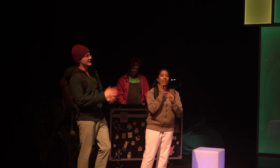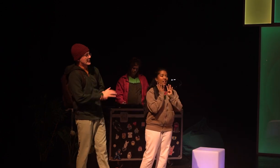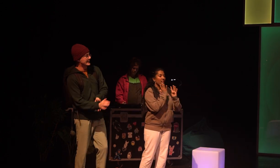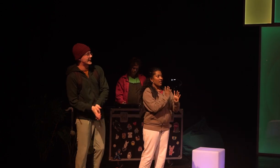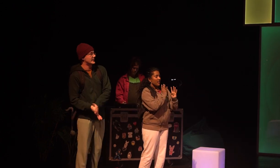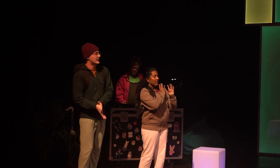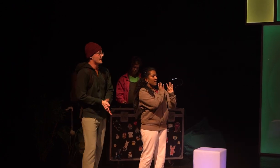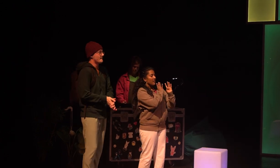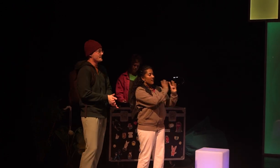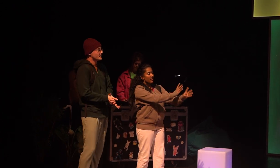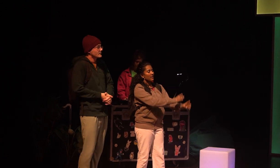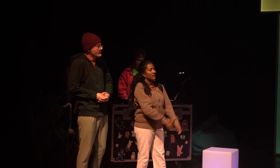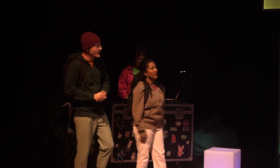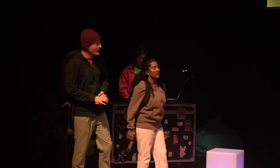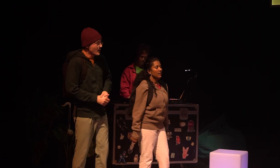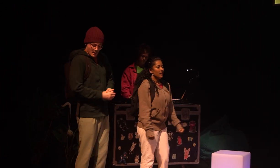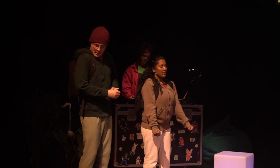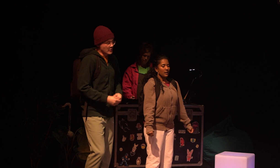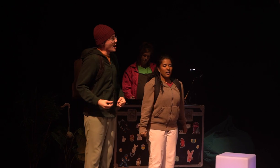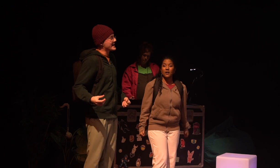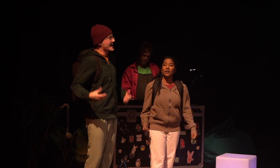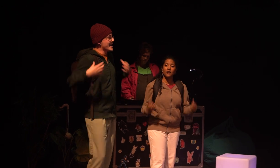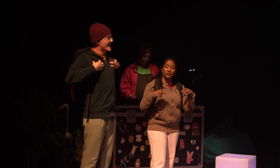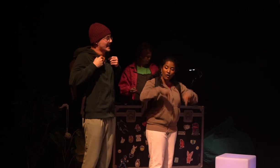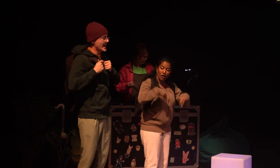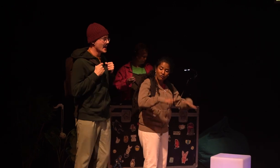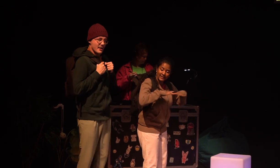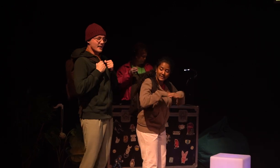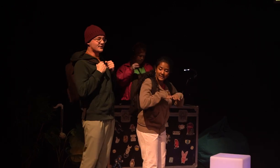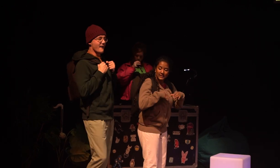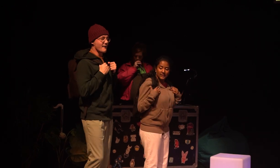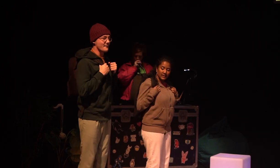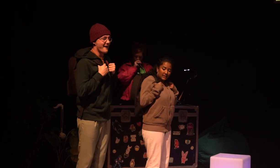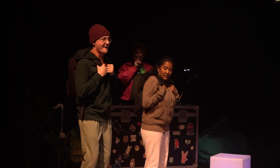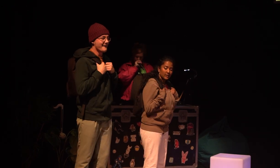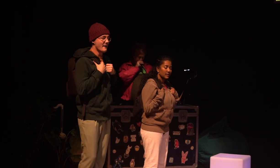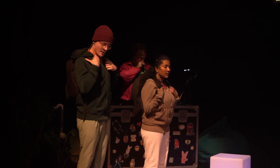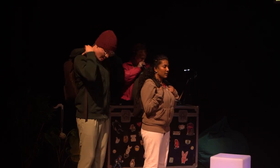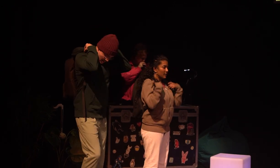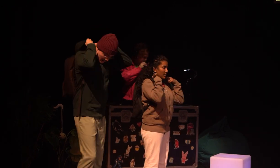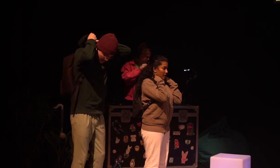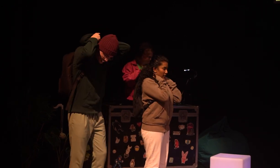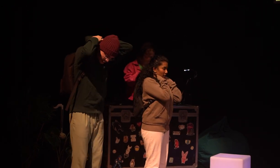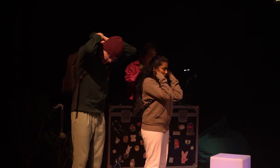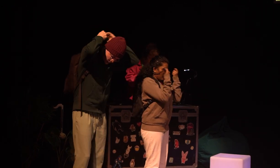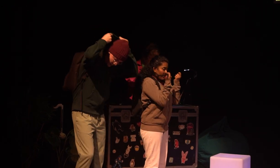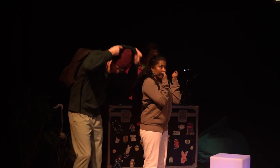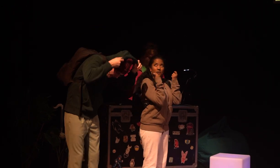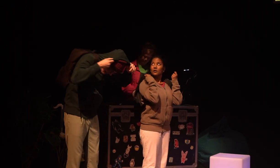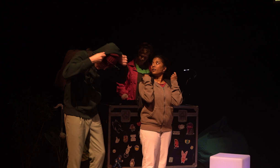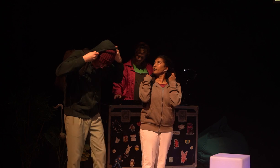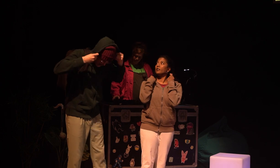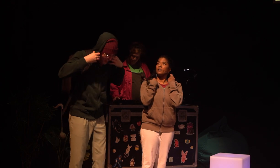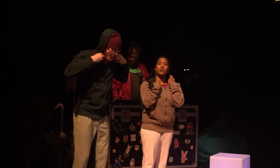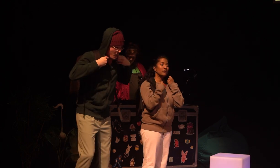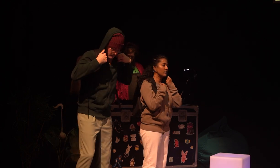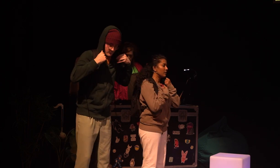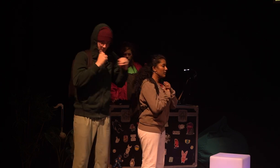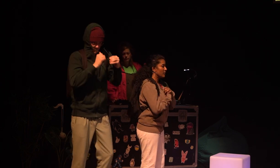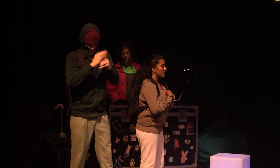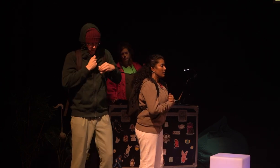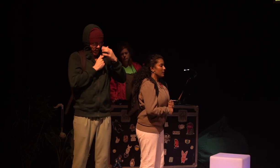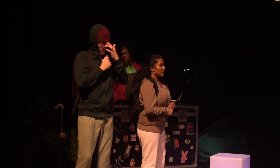Everyone's going in. Right Gary, it's time. [ A BARK ]